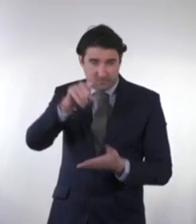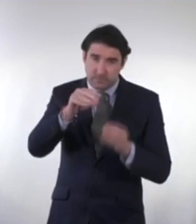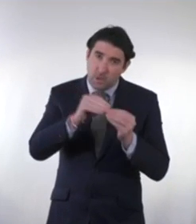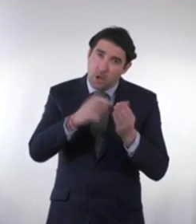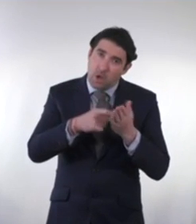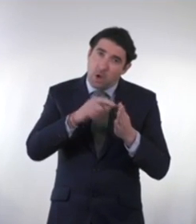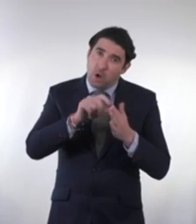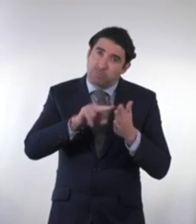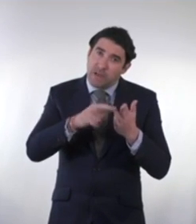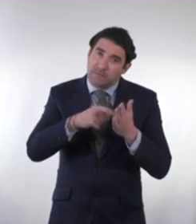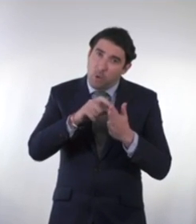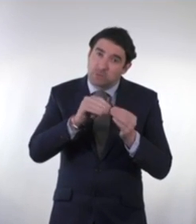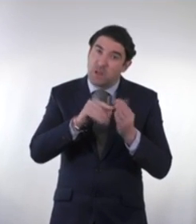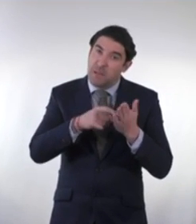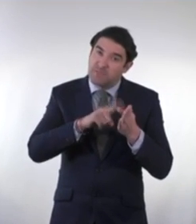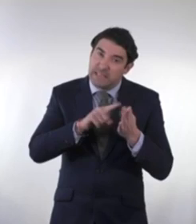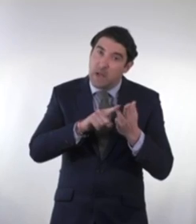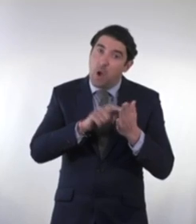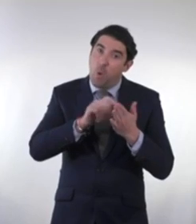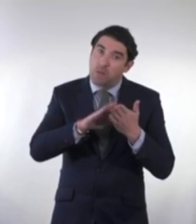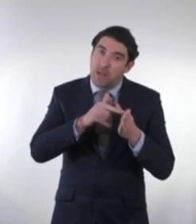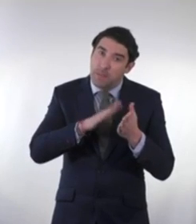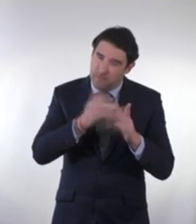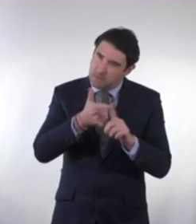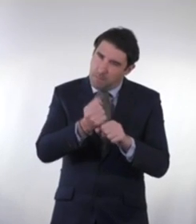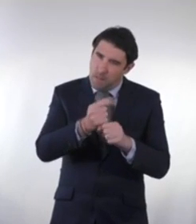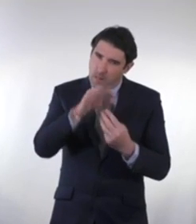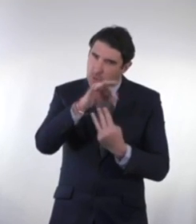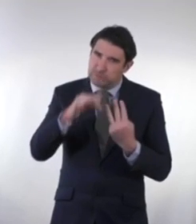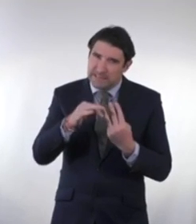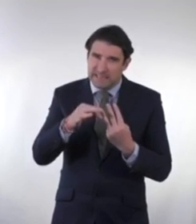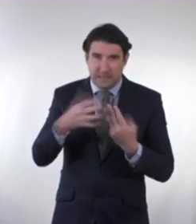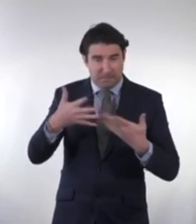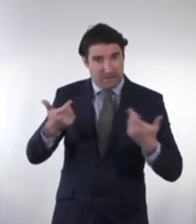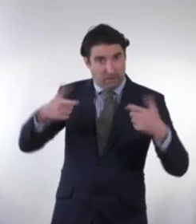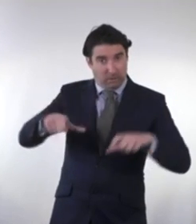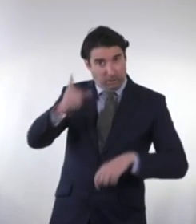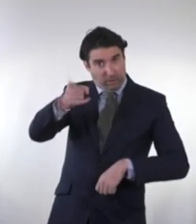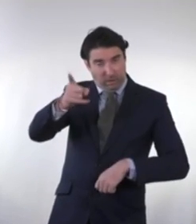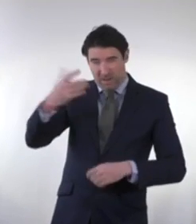that is inevitable in tackling a pandemic. I am grateful for the right hon. Lady’s co-operation.